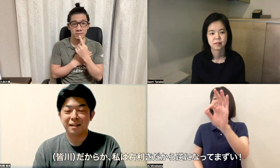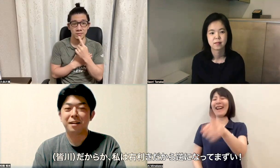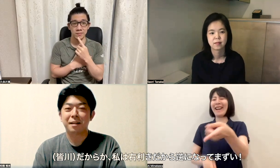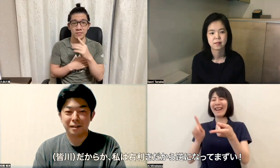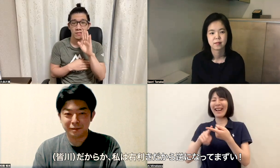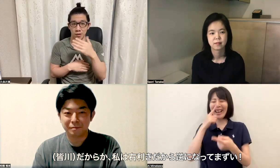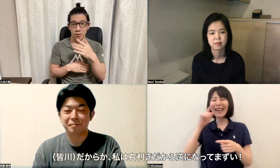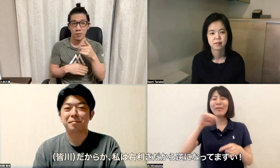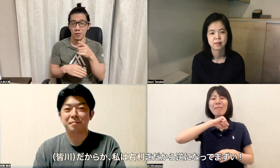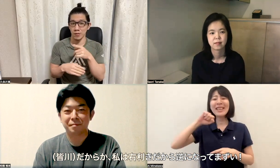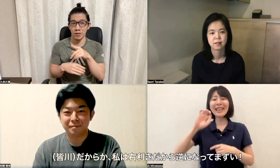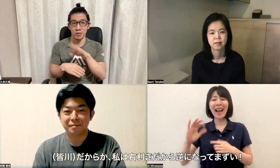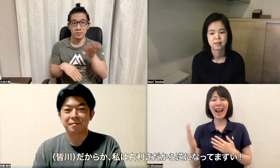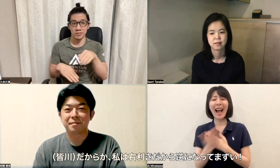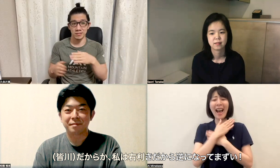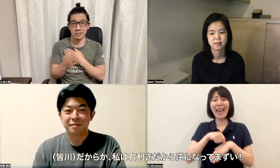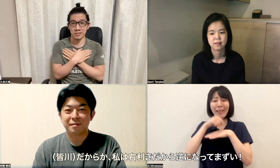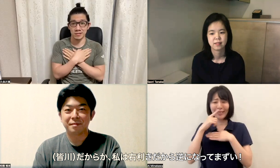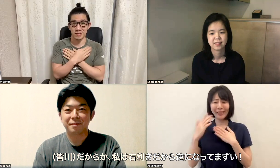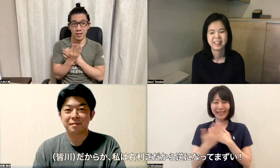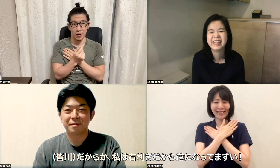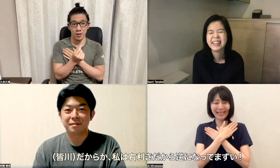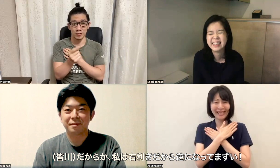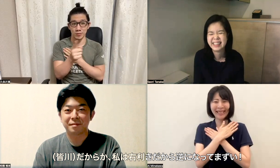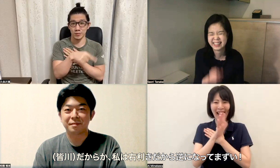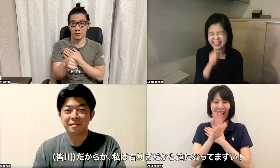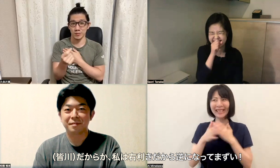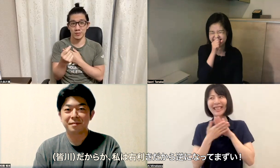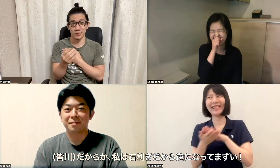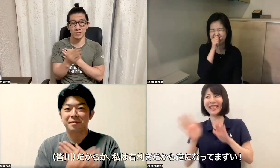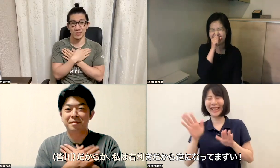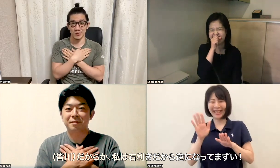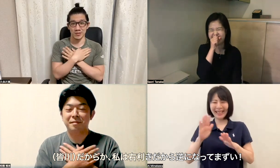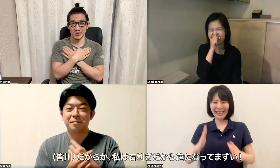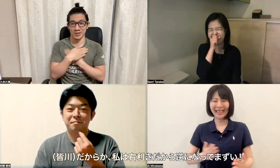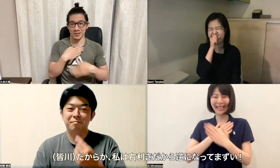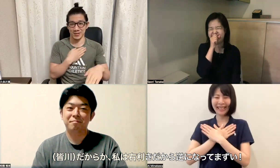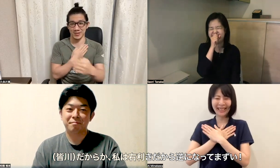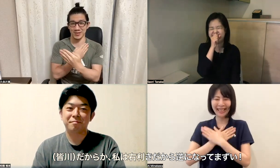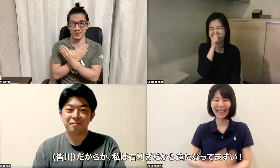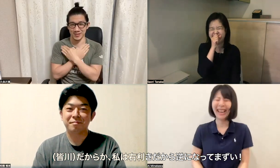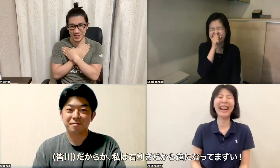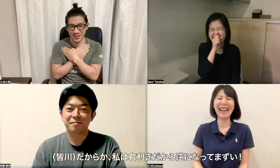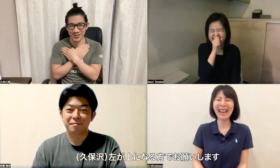(AM) Oh that's why. I'm right-handed, easy to make mistake.